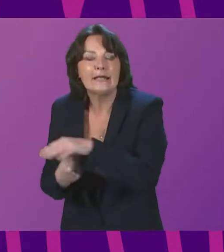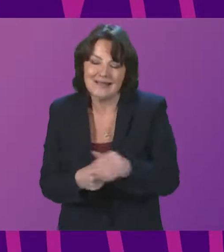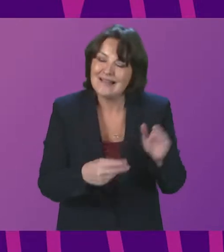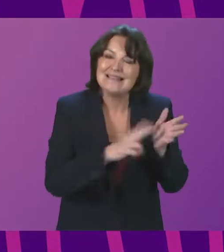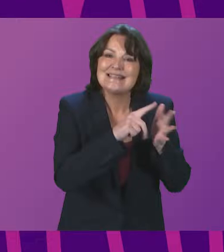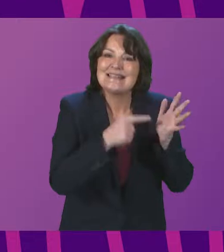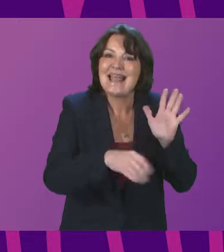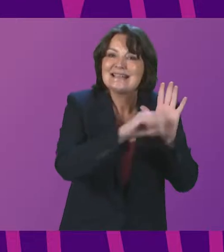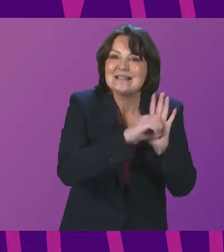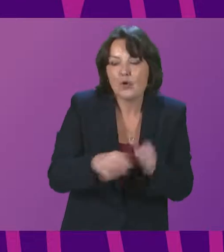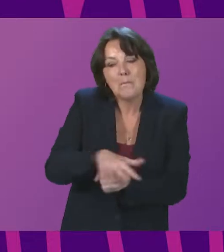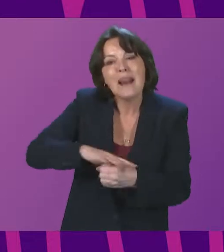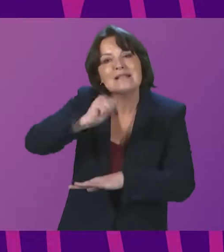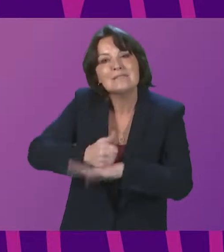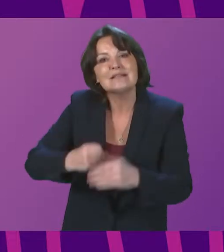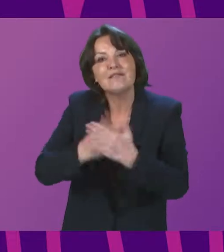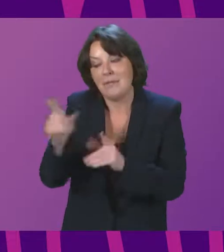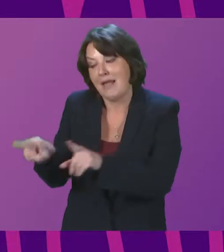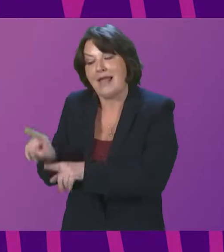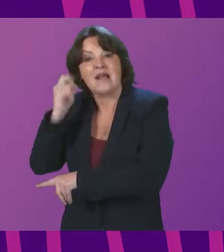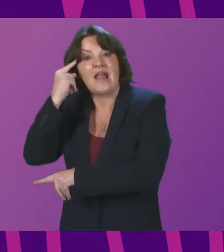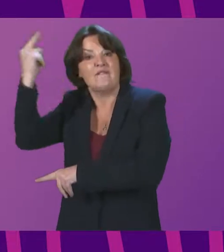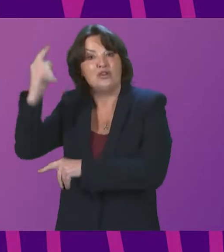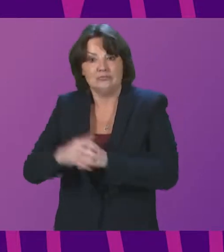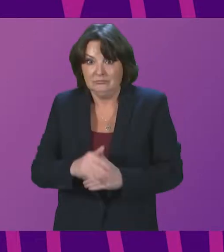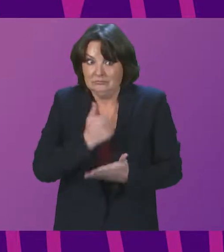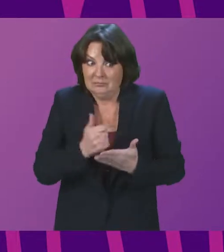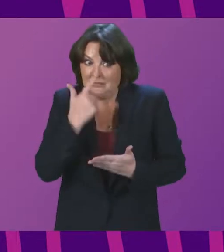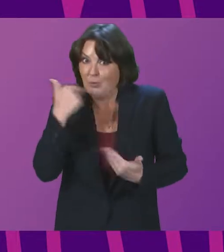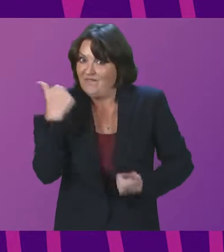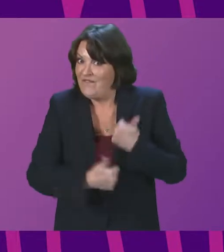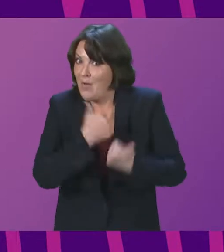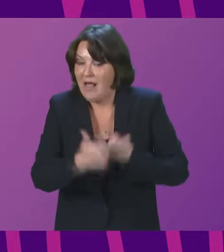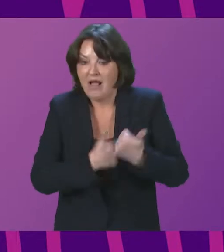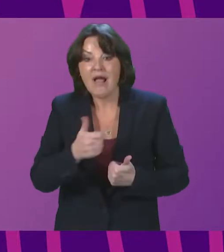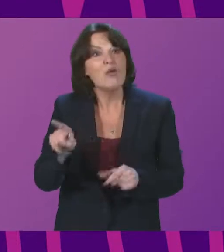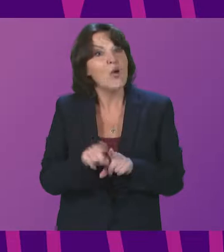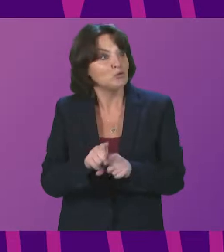place-based development and innovation. The bank is doing incredibly well, and the Scottish Government and all of Scotland should